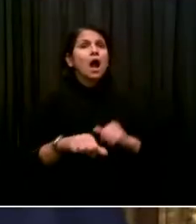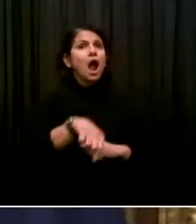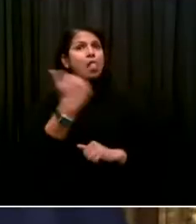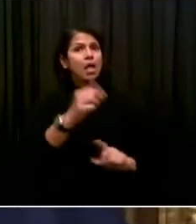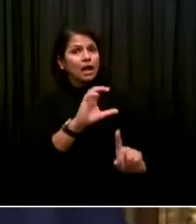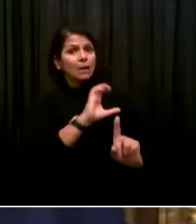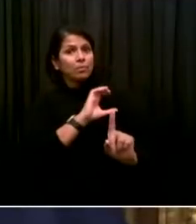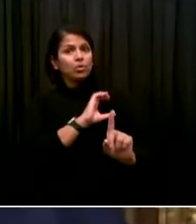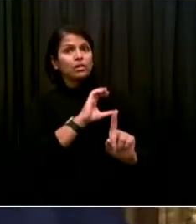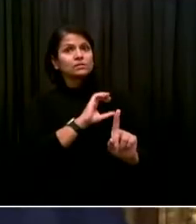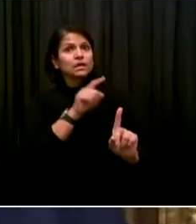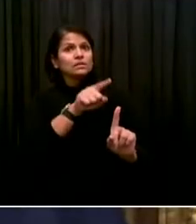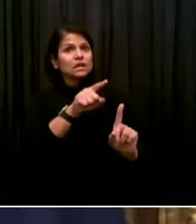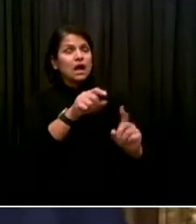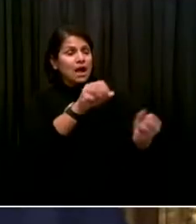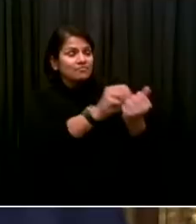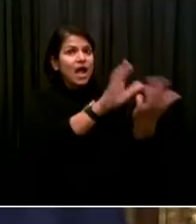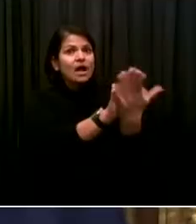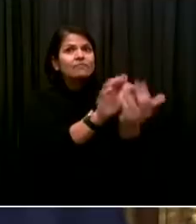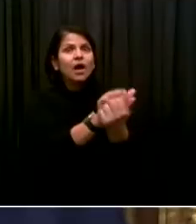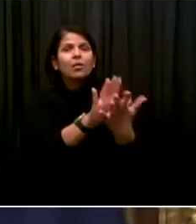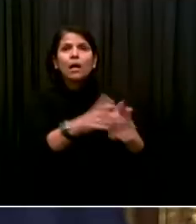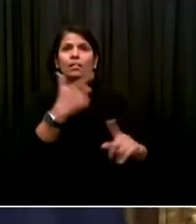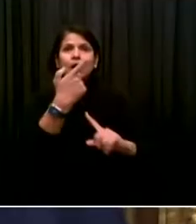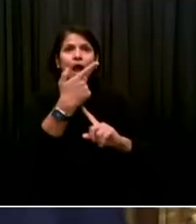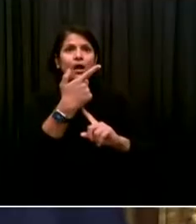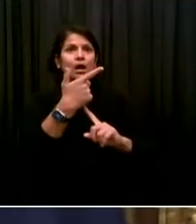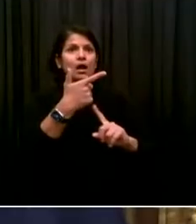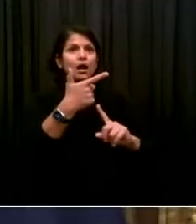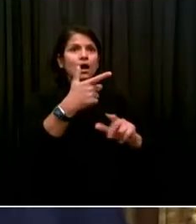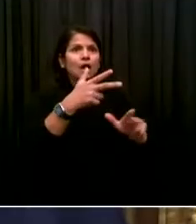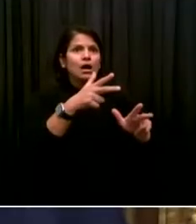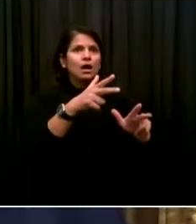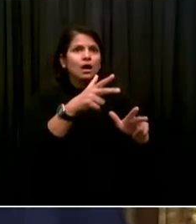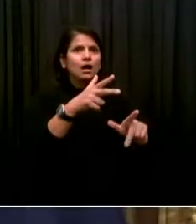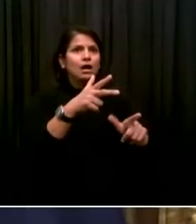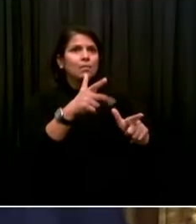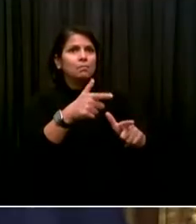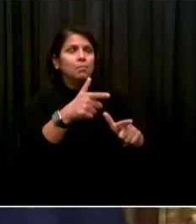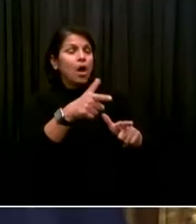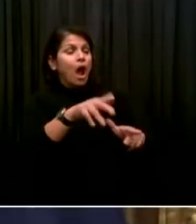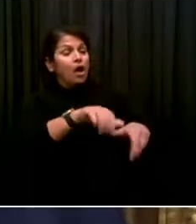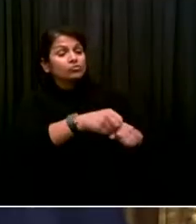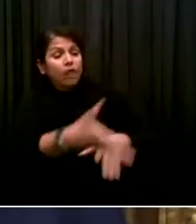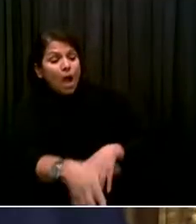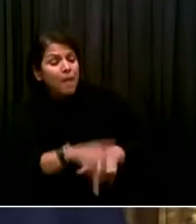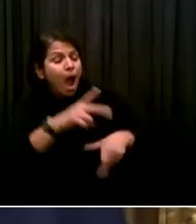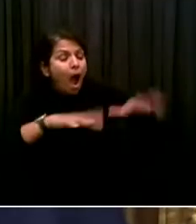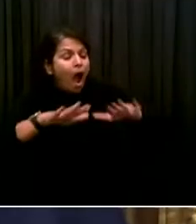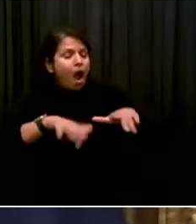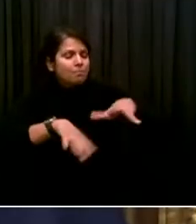I HAVE BEEN AT THE BEDSIDE OF A POIFER SHOT BY A 16 YEAR OLD AS THEY STRUGGLED